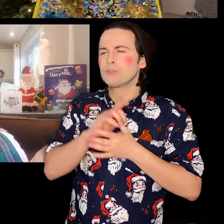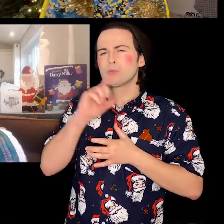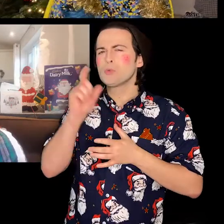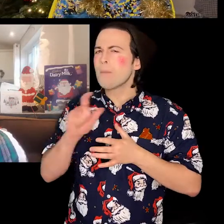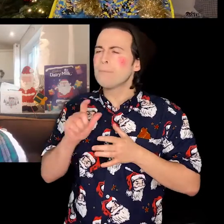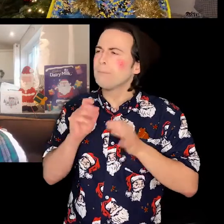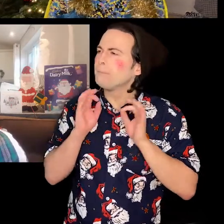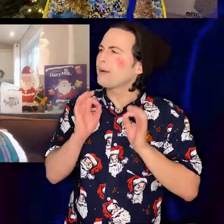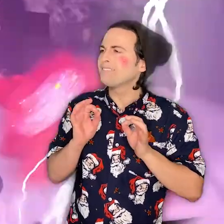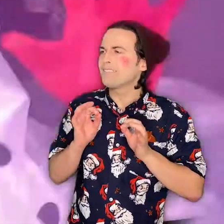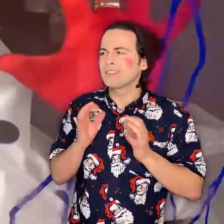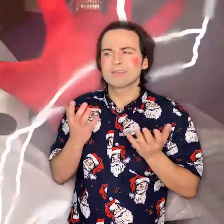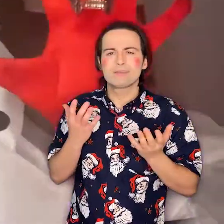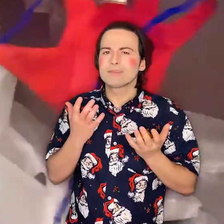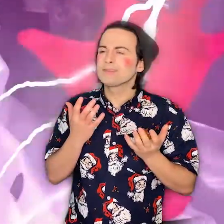Thunder, lightening and EVIL LAUGH